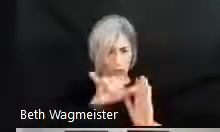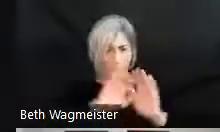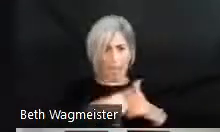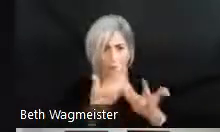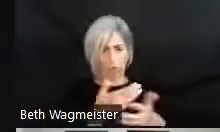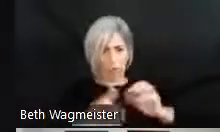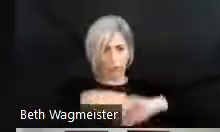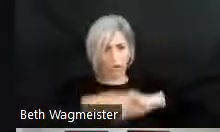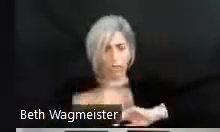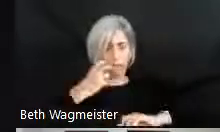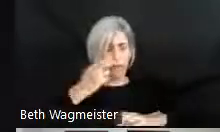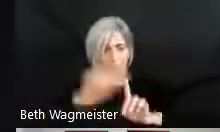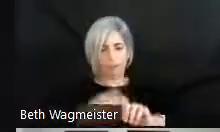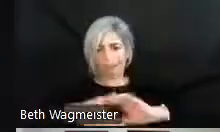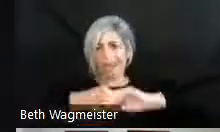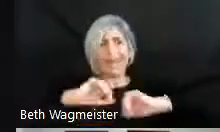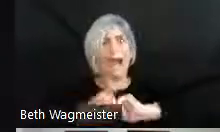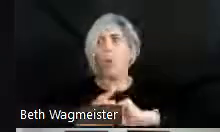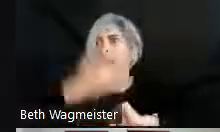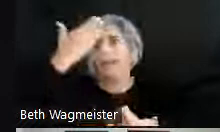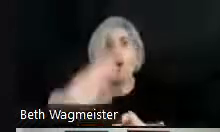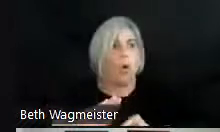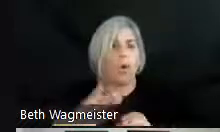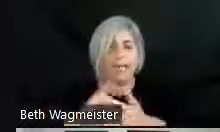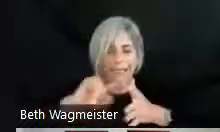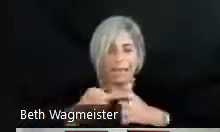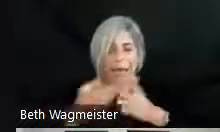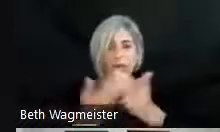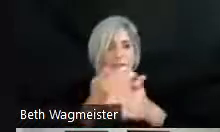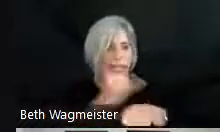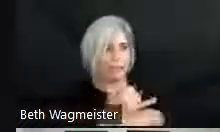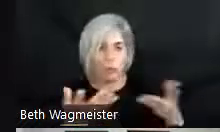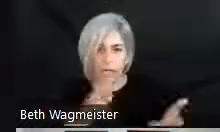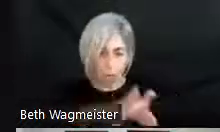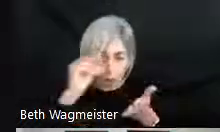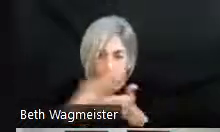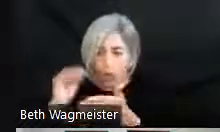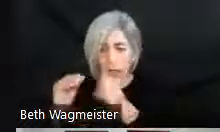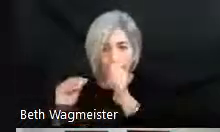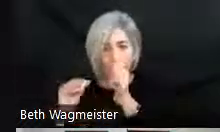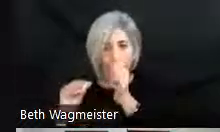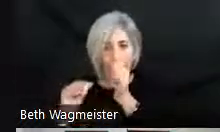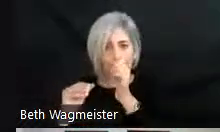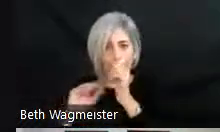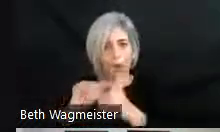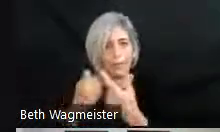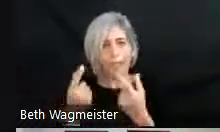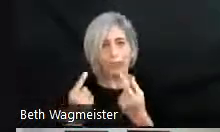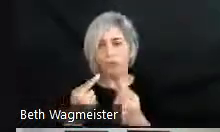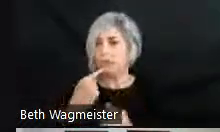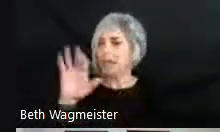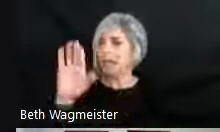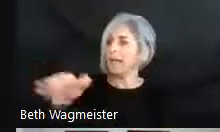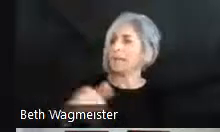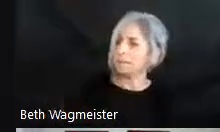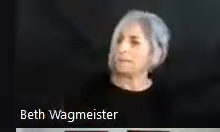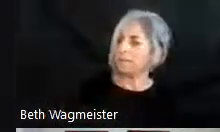a blind person's hand. I didn't know any better, this is how I started in the industry. I realized all I needed to do was walk up to someone and say, hey, John